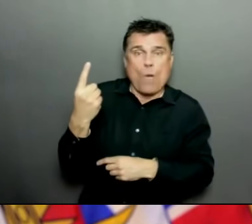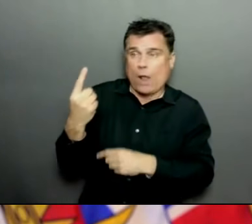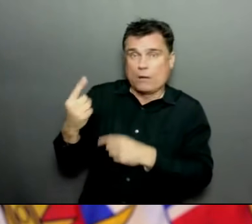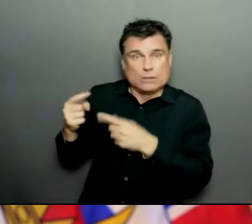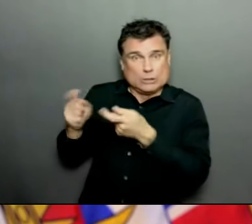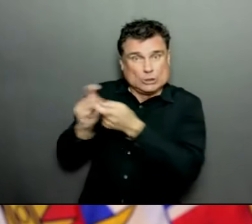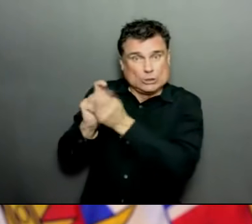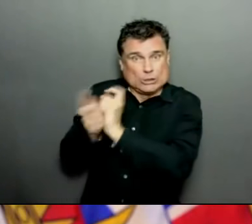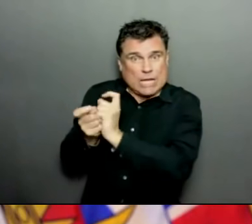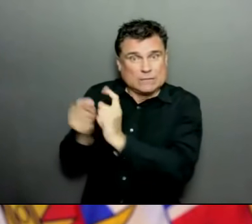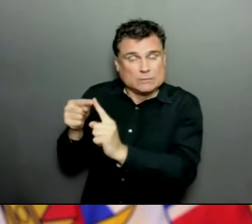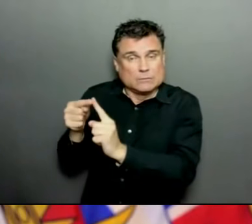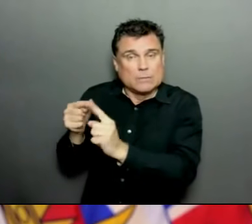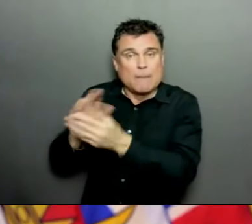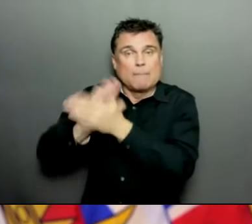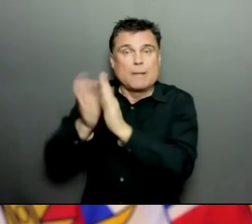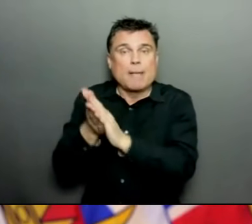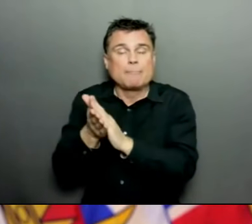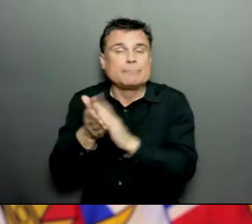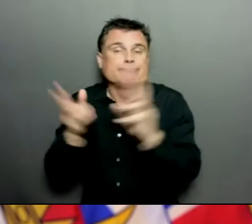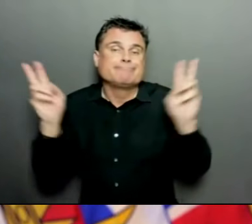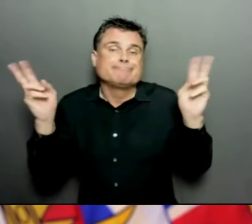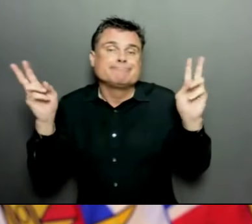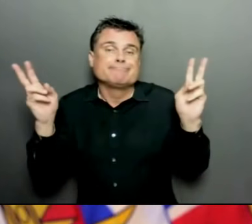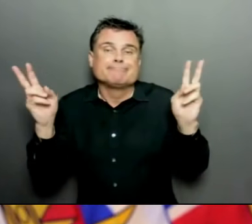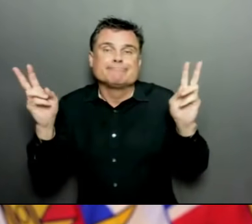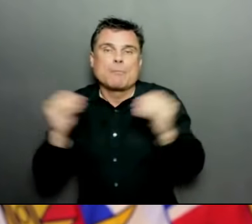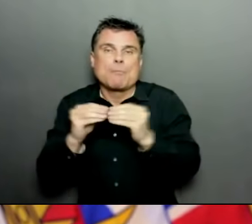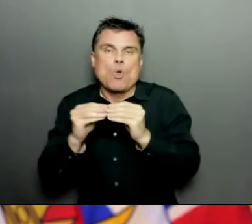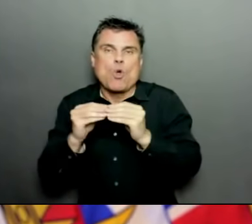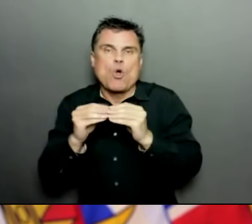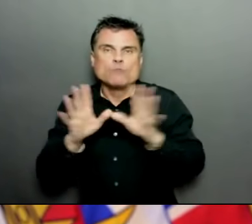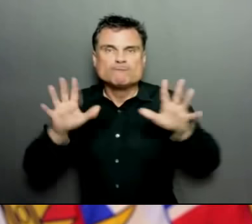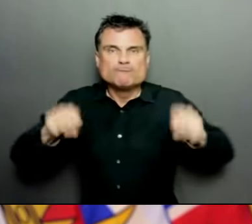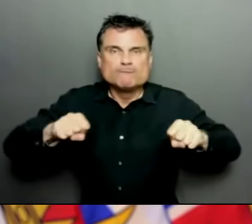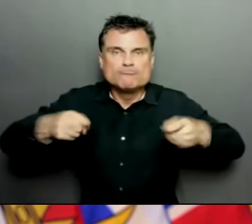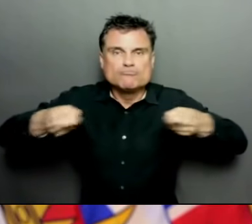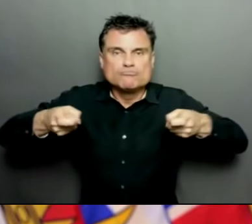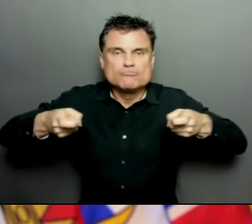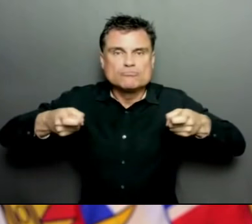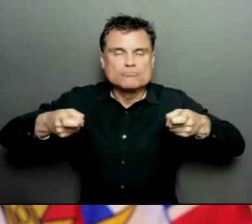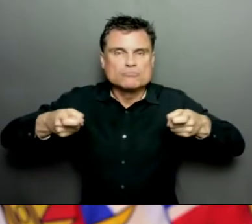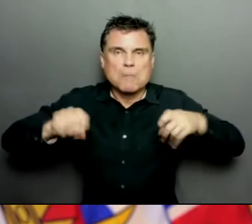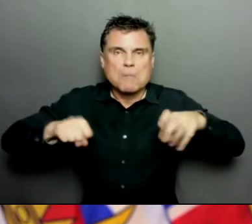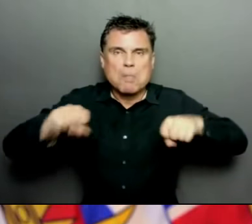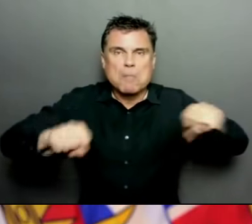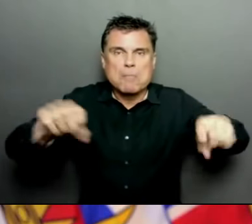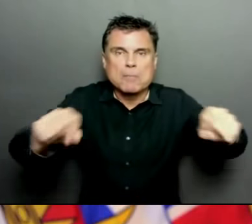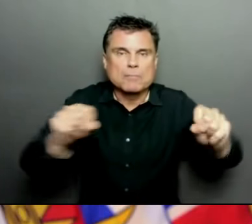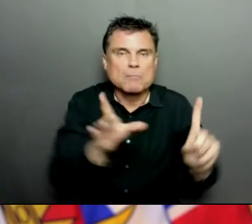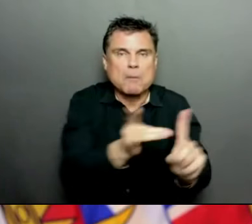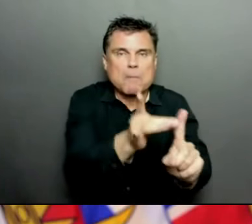more rapidly or be the one that will infect more people. So it is not surprising. We do still need to watch